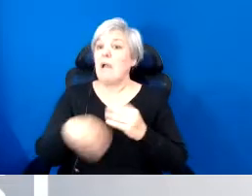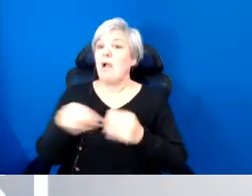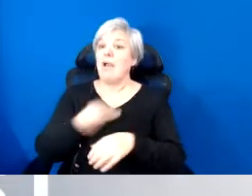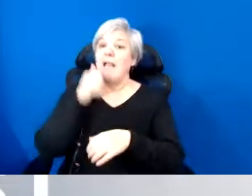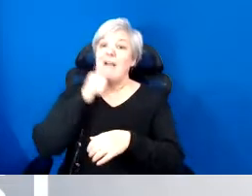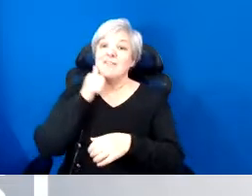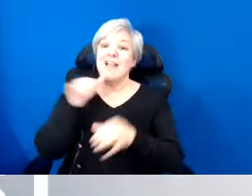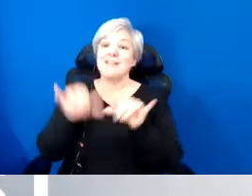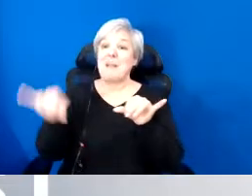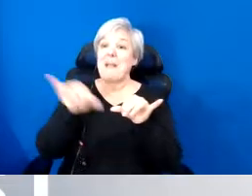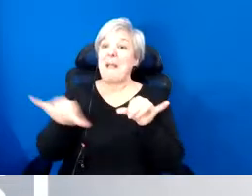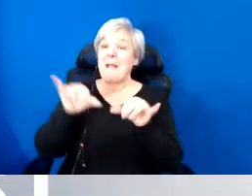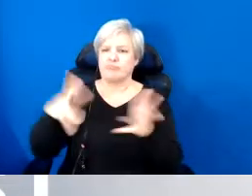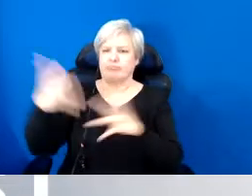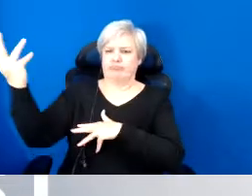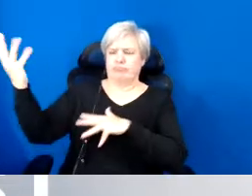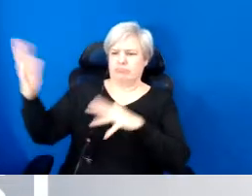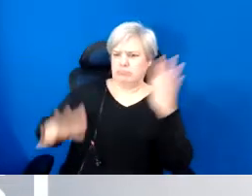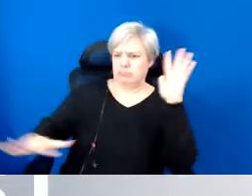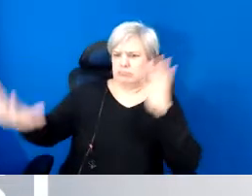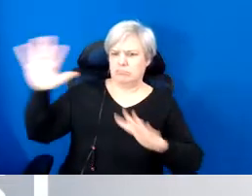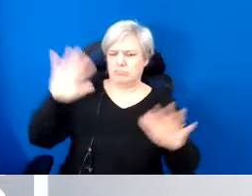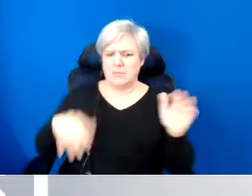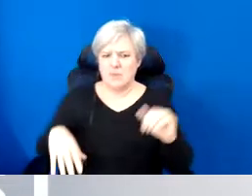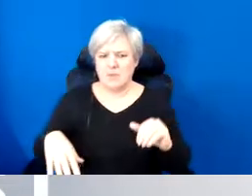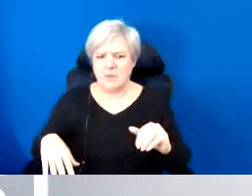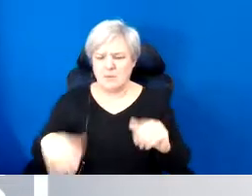For some of us, we had to shift